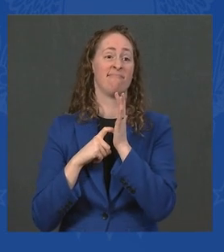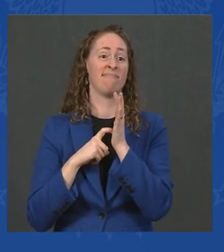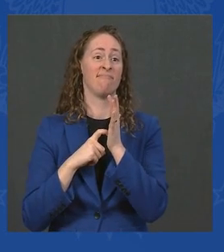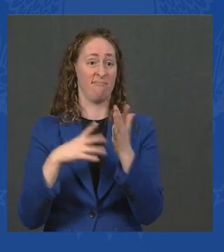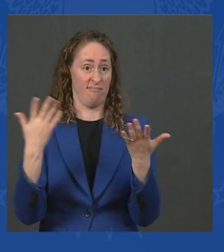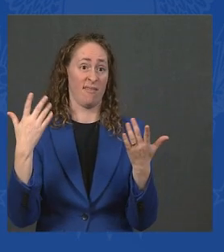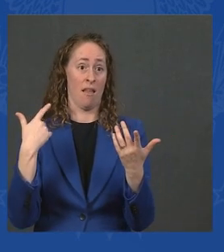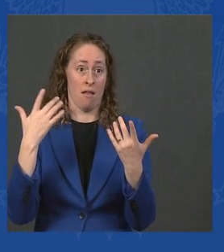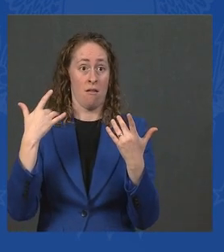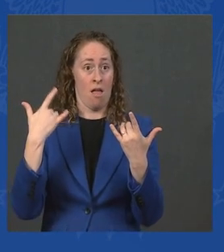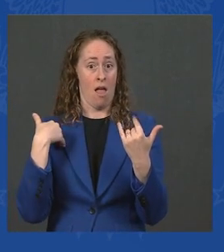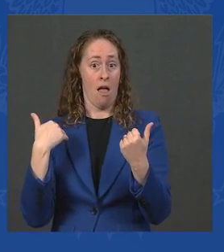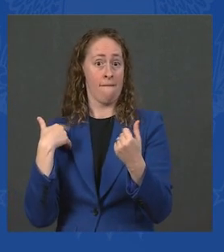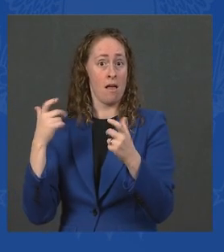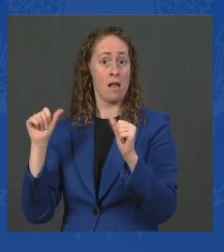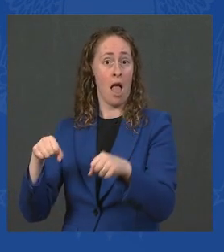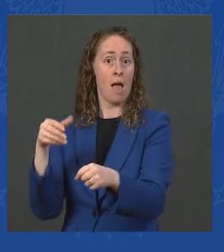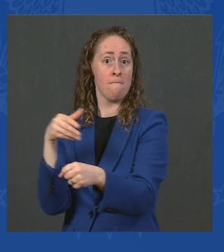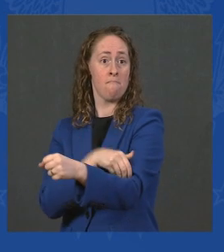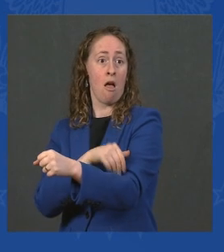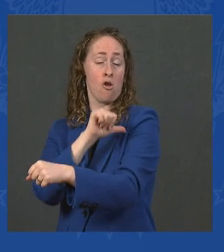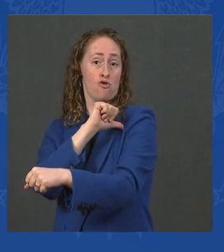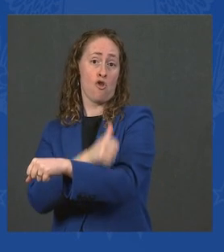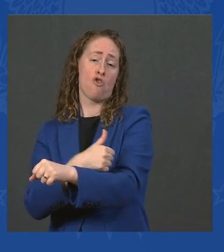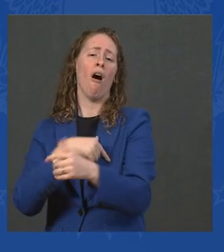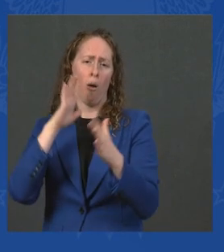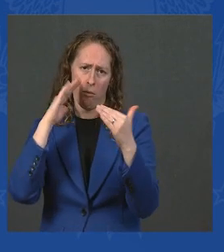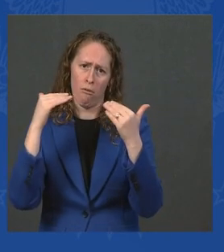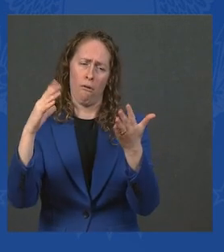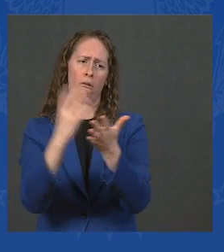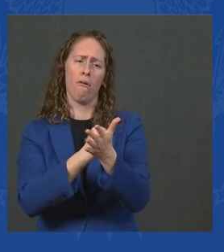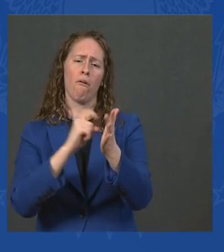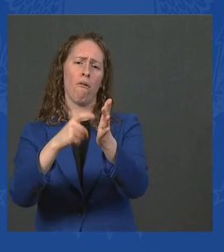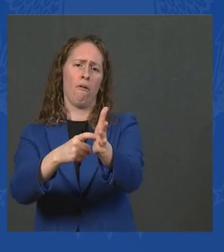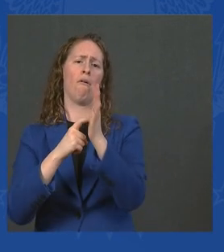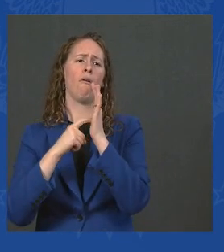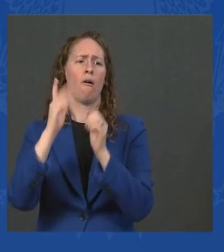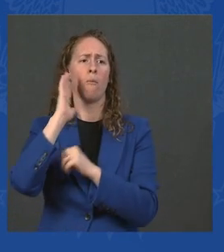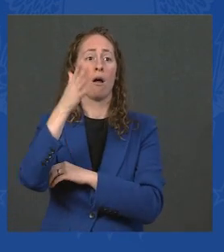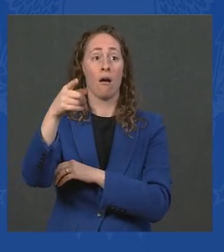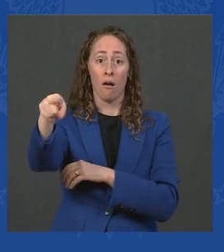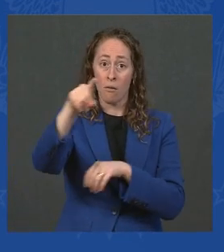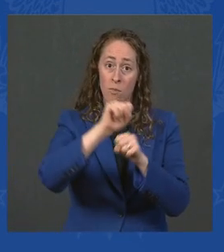who work in U.S. government and educators in Head Start, which is a federal program